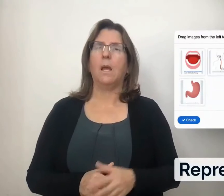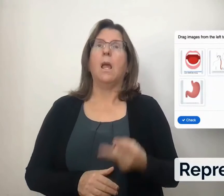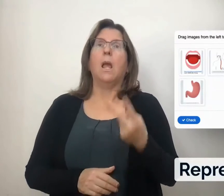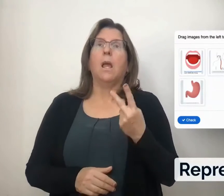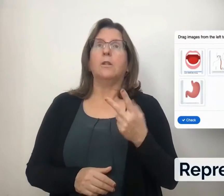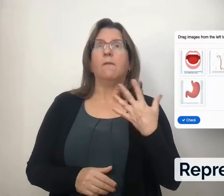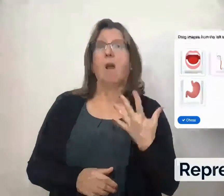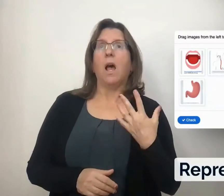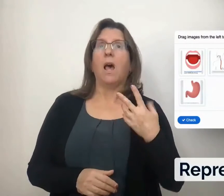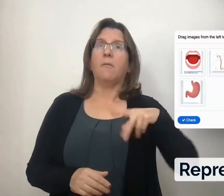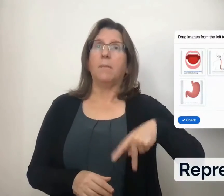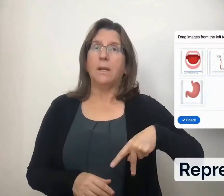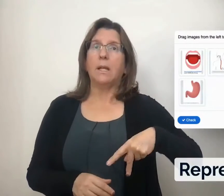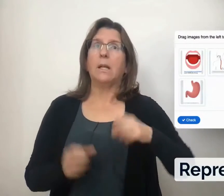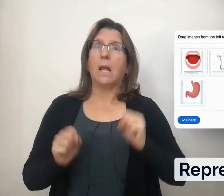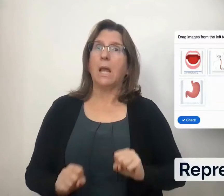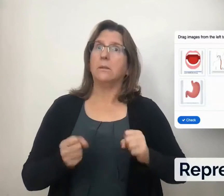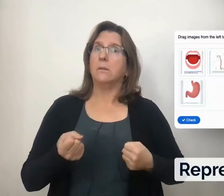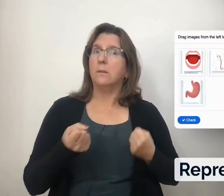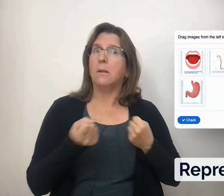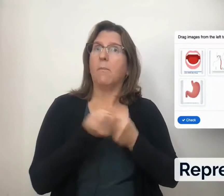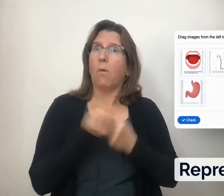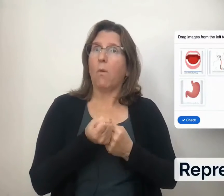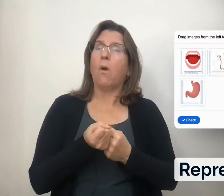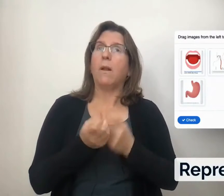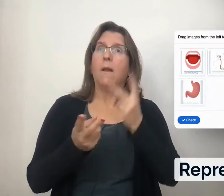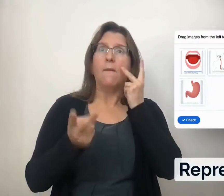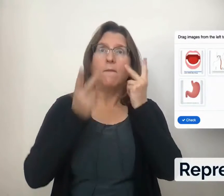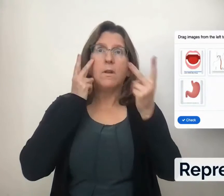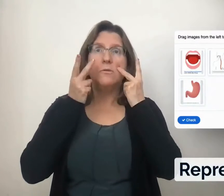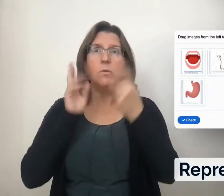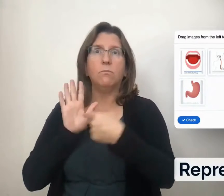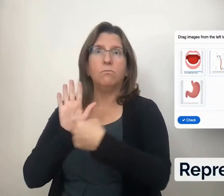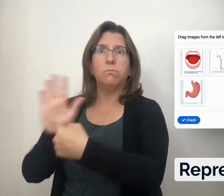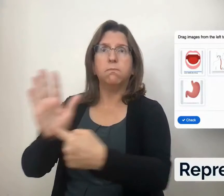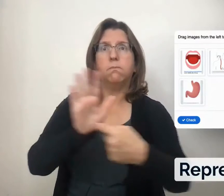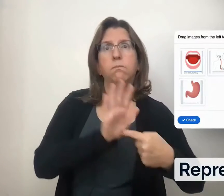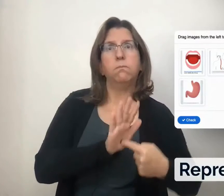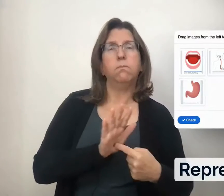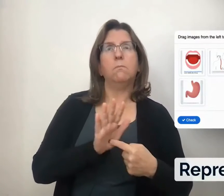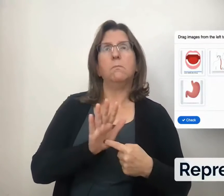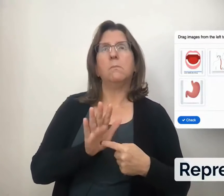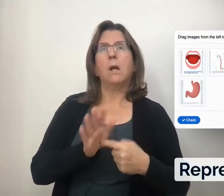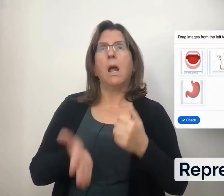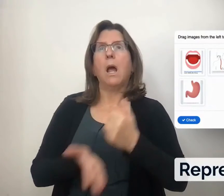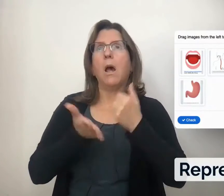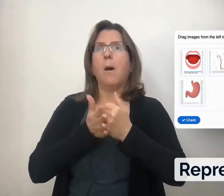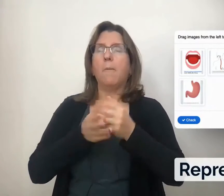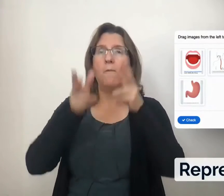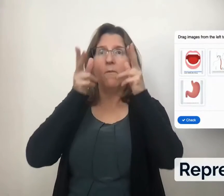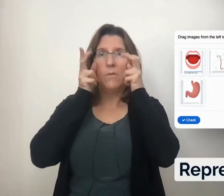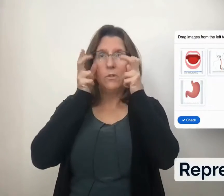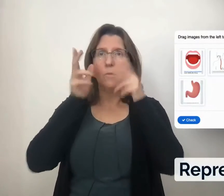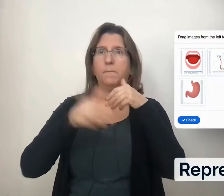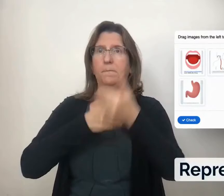H5p easily incorporates visual representations in course design, which supports the visual learner.